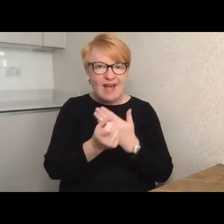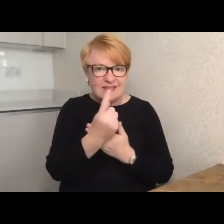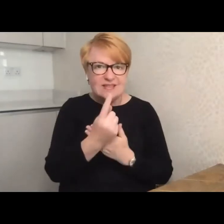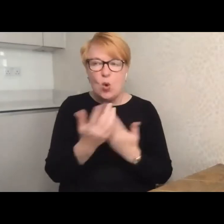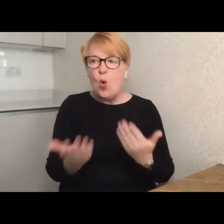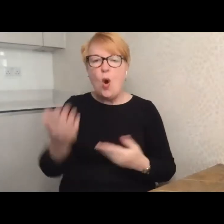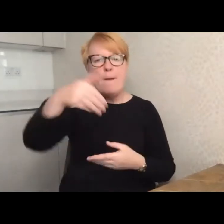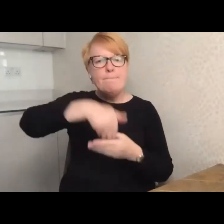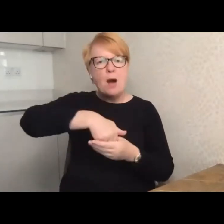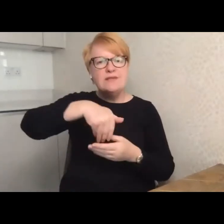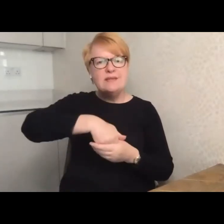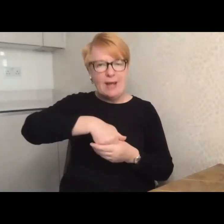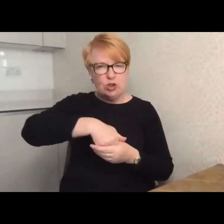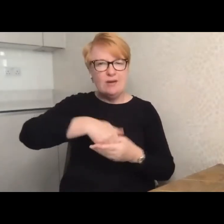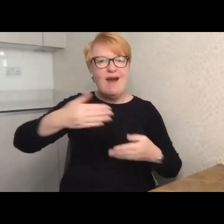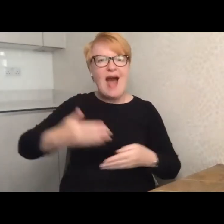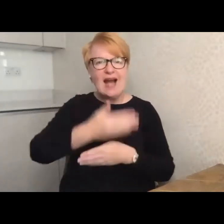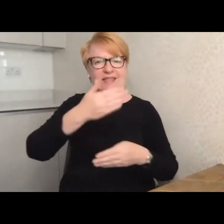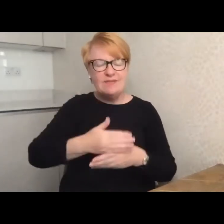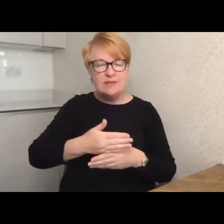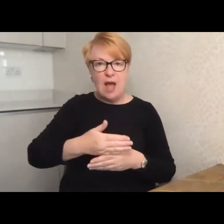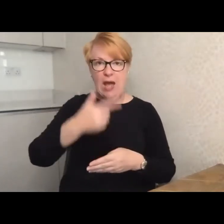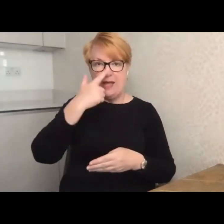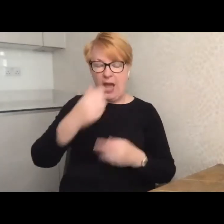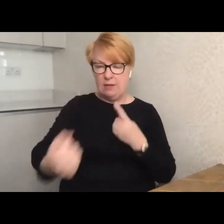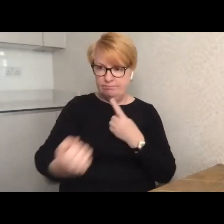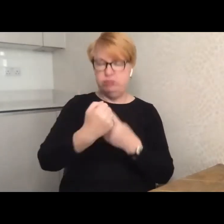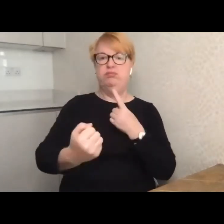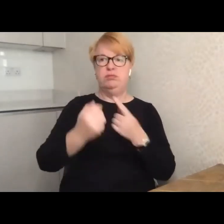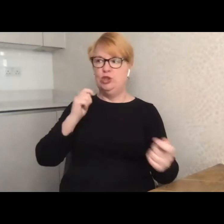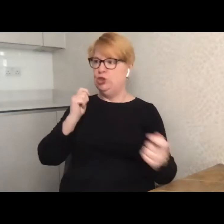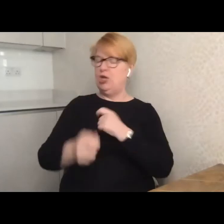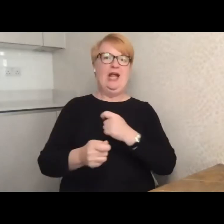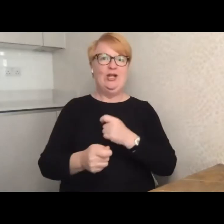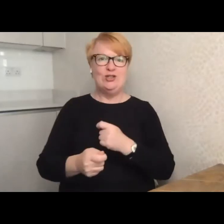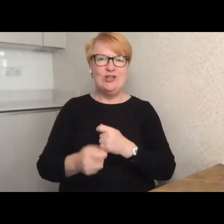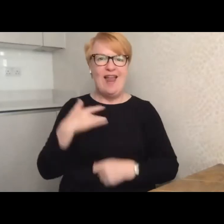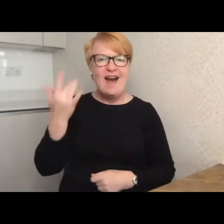which could be life changing, and perhaps involve a kind of reconfiguration of